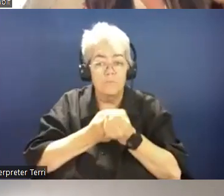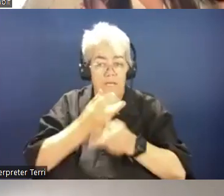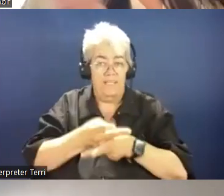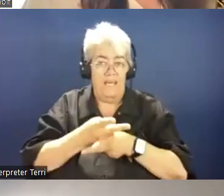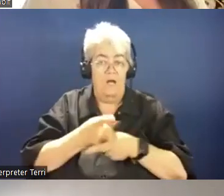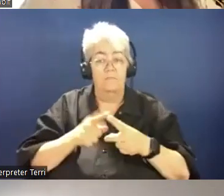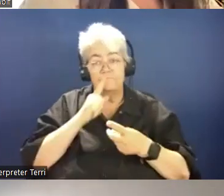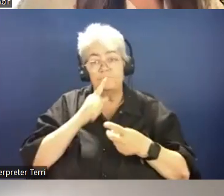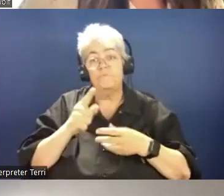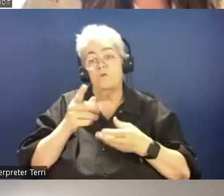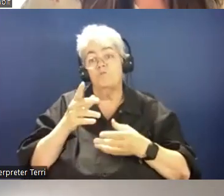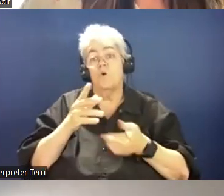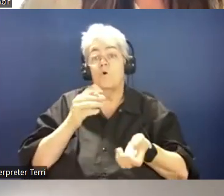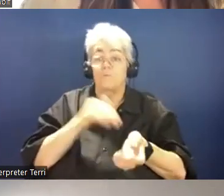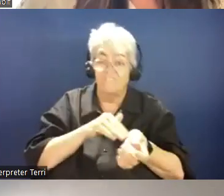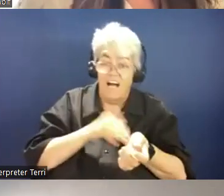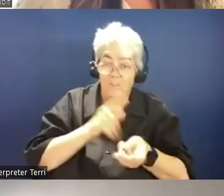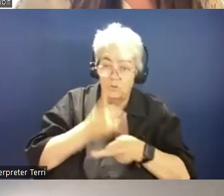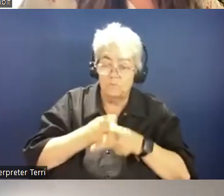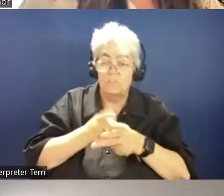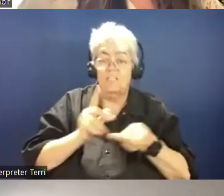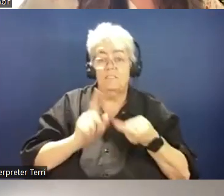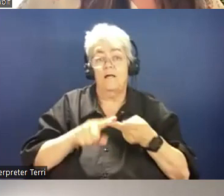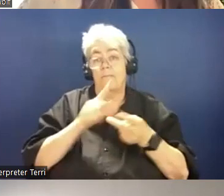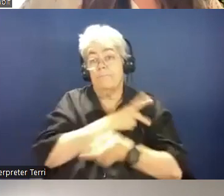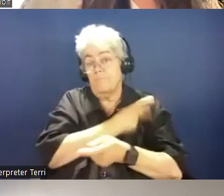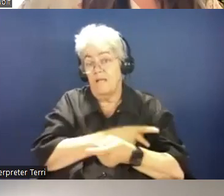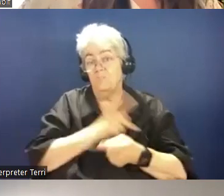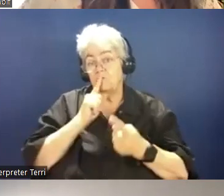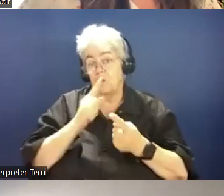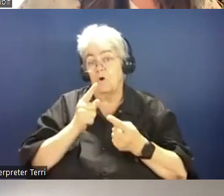protected, that patients are protected in seeking out what is legally accessible in Colorado.